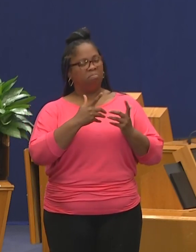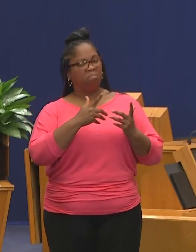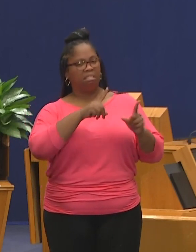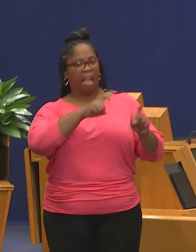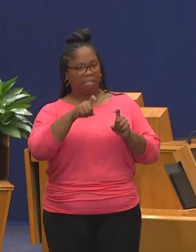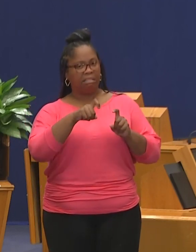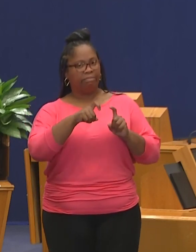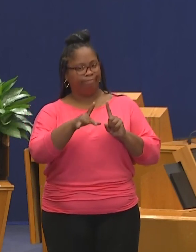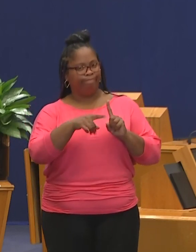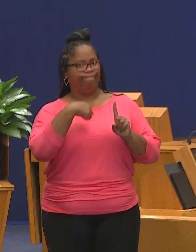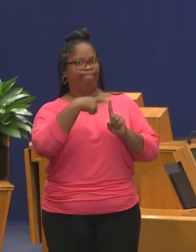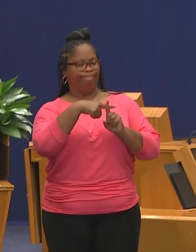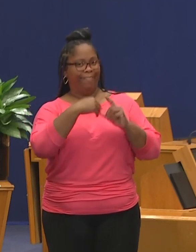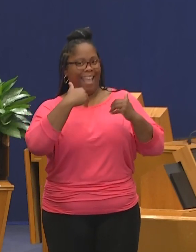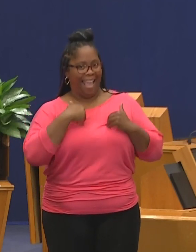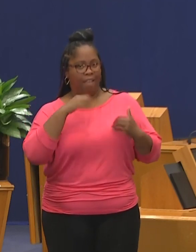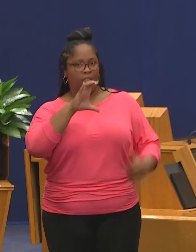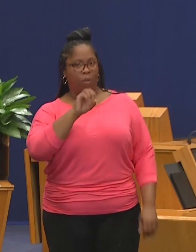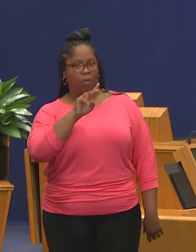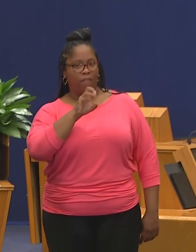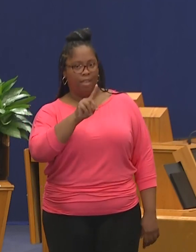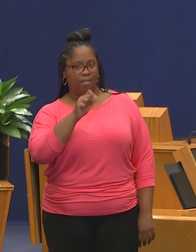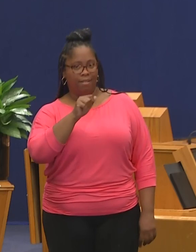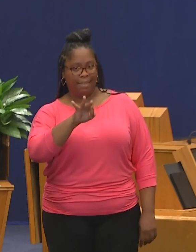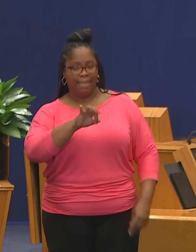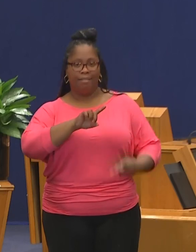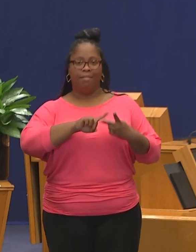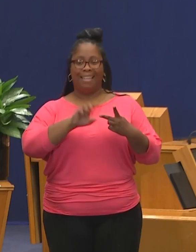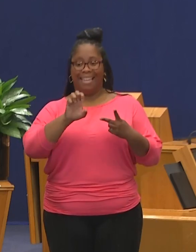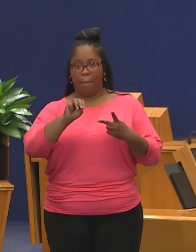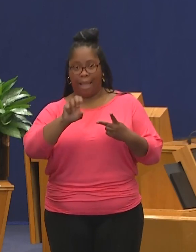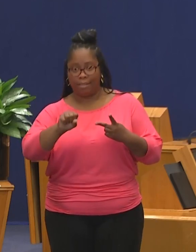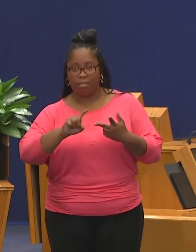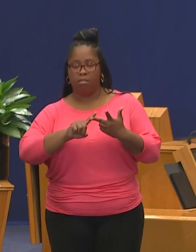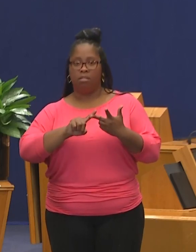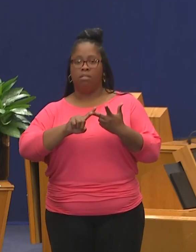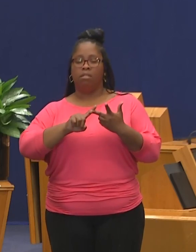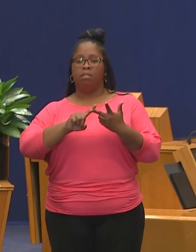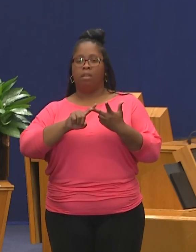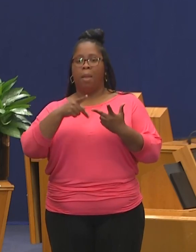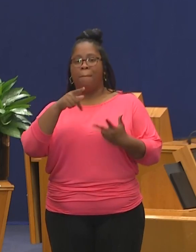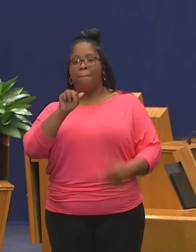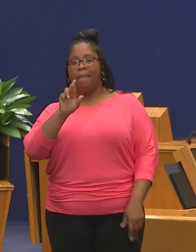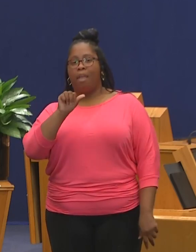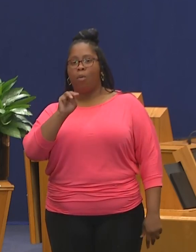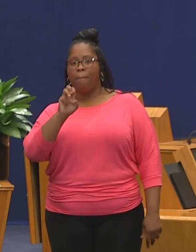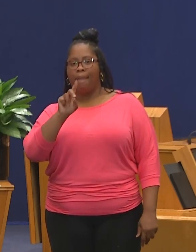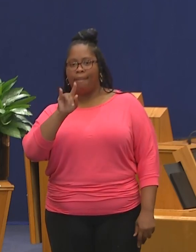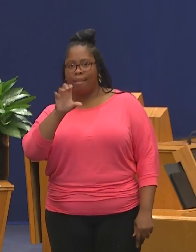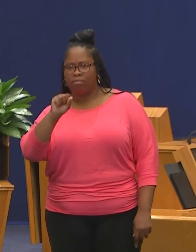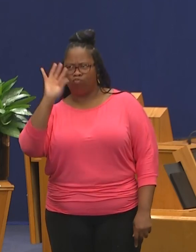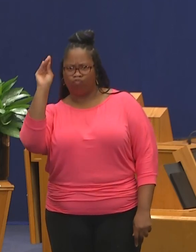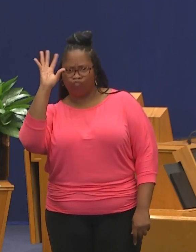FOR COVID-19 FOLLOWED BY PHYSICIANS, E.M.S., PARAMEDICS